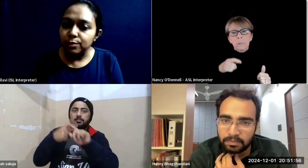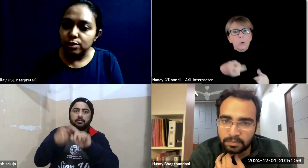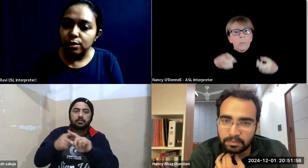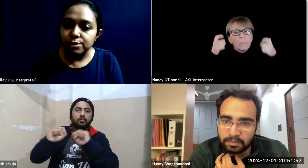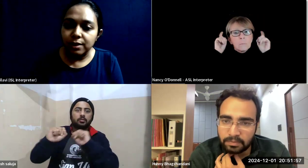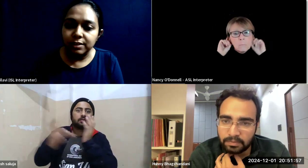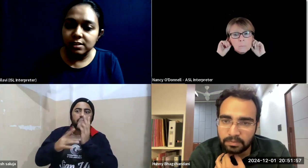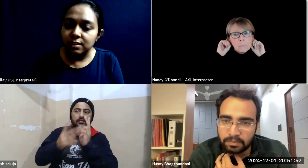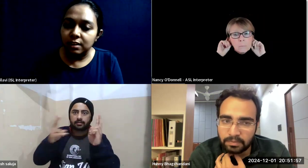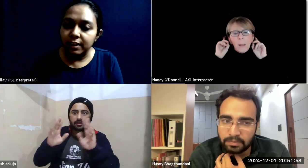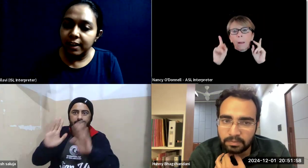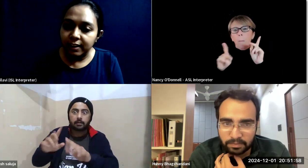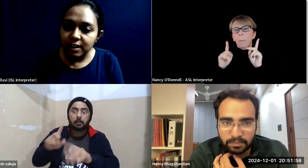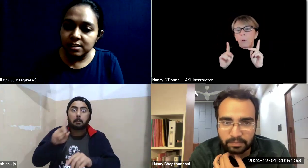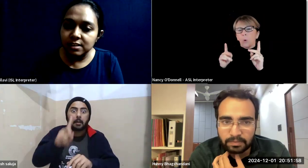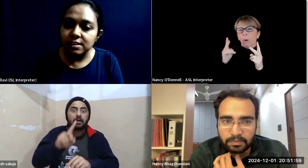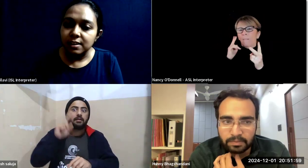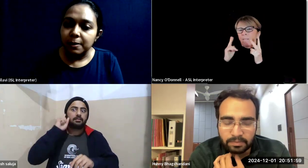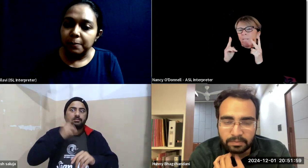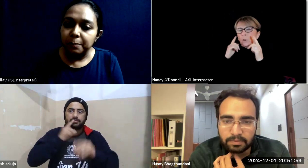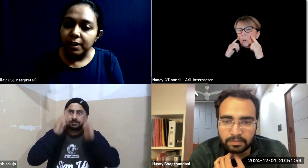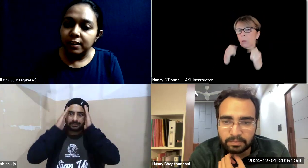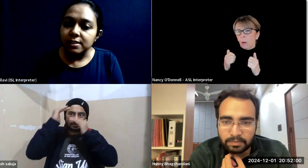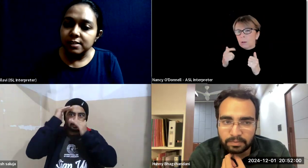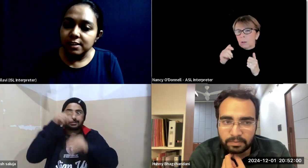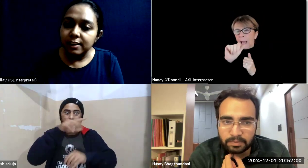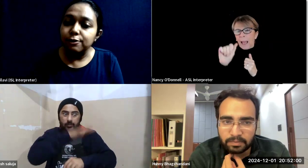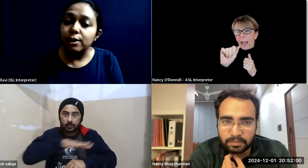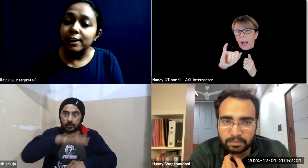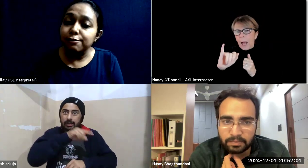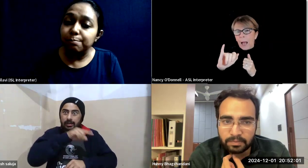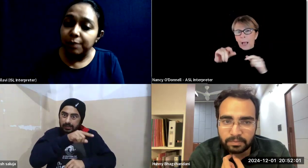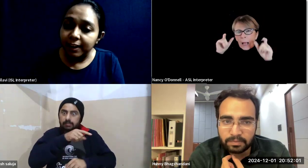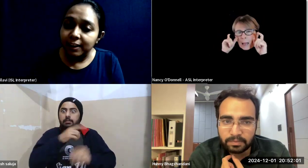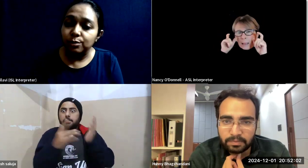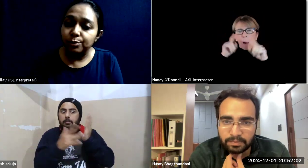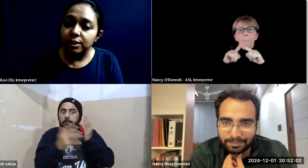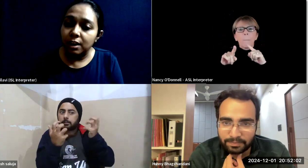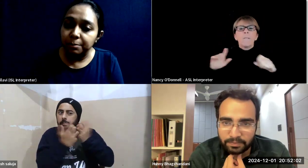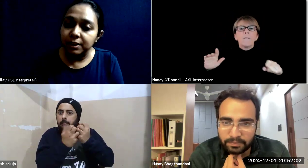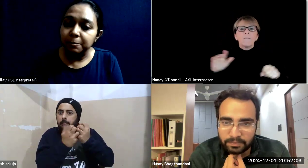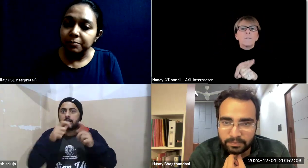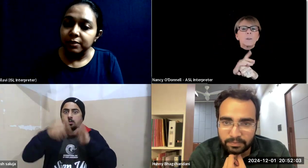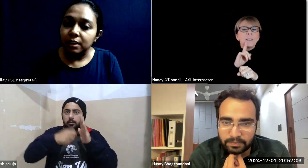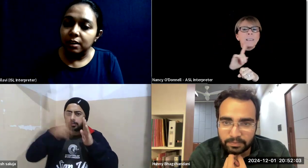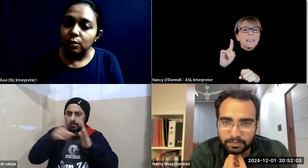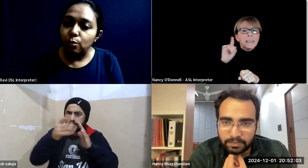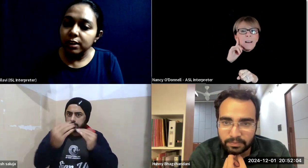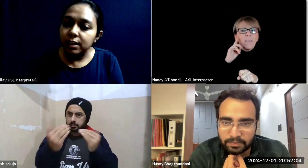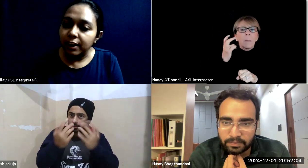And for the vision loss, you have these AI glasses. But still like for deafblind with RP,